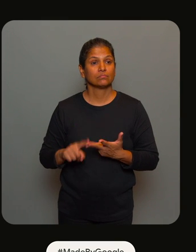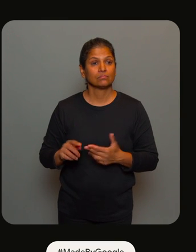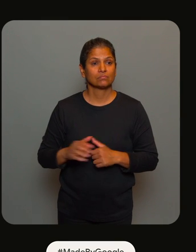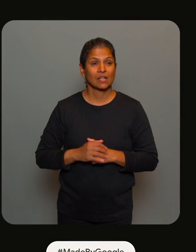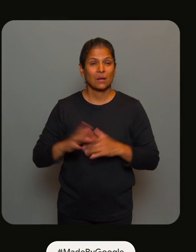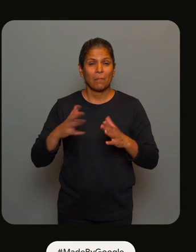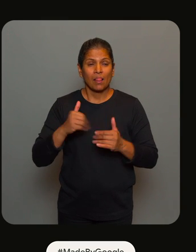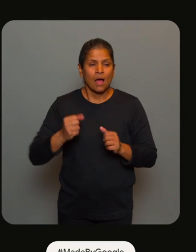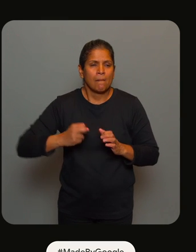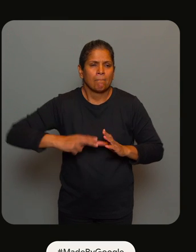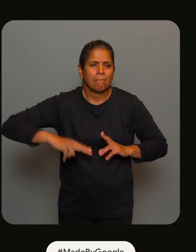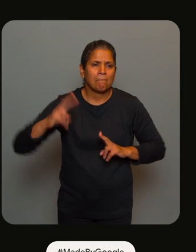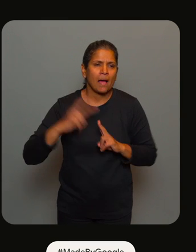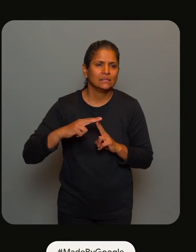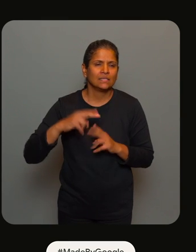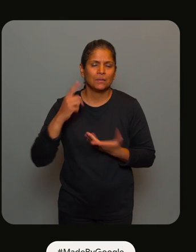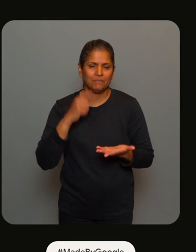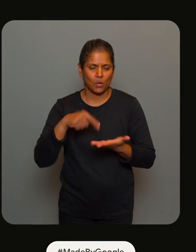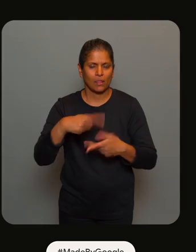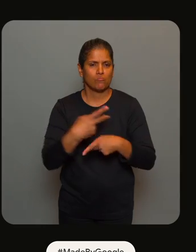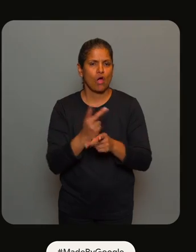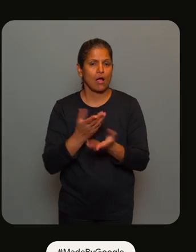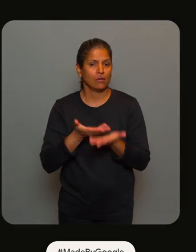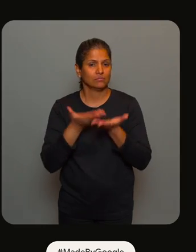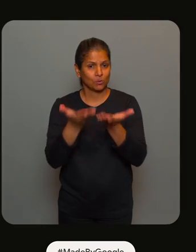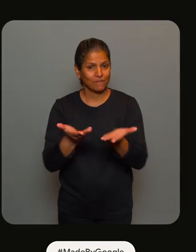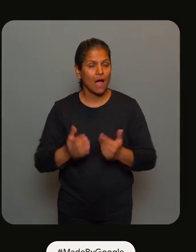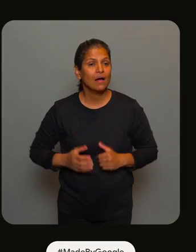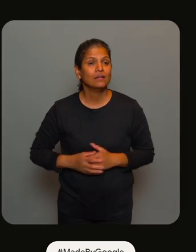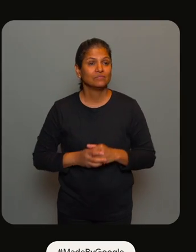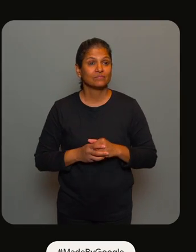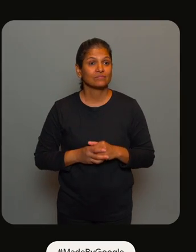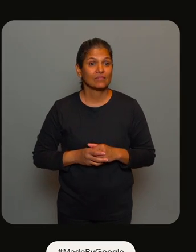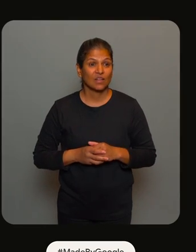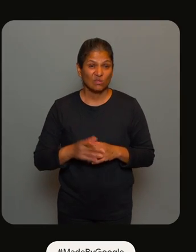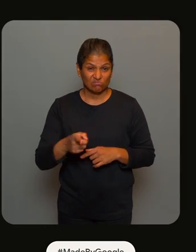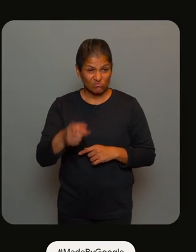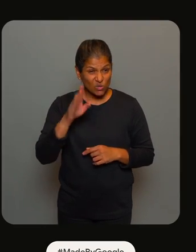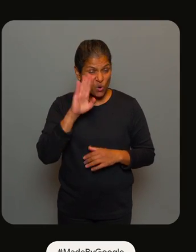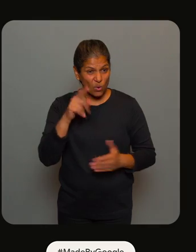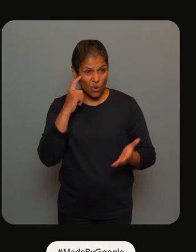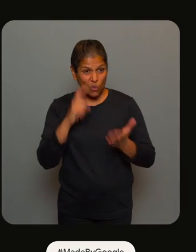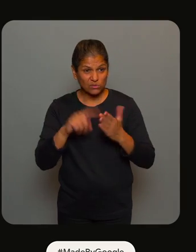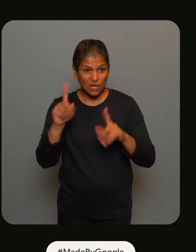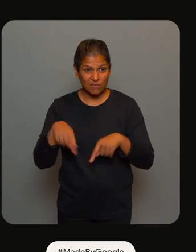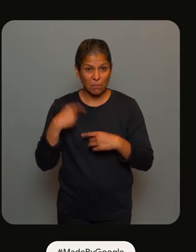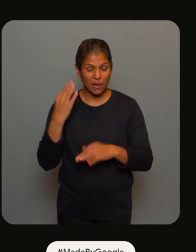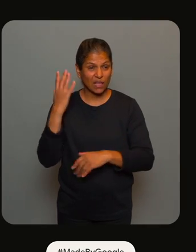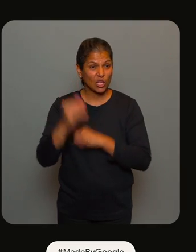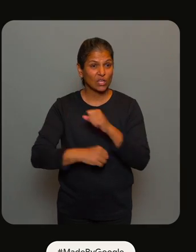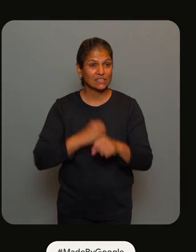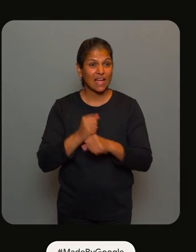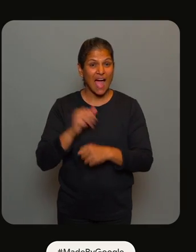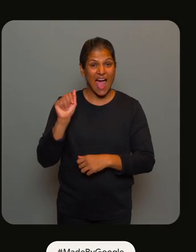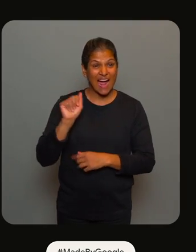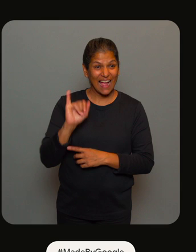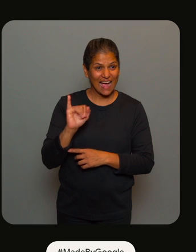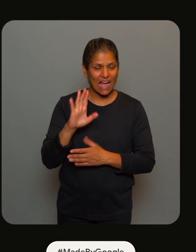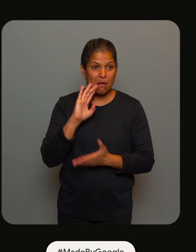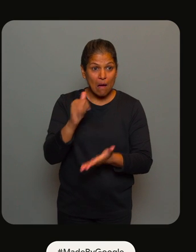experience. And as you've seen over the years what our AI can do for a smartphone camera.